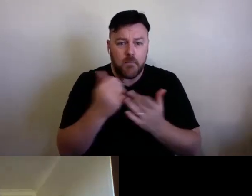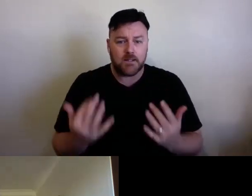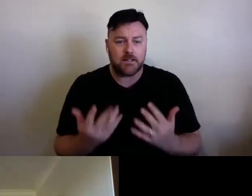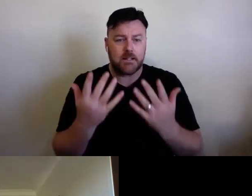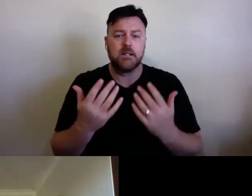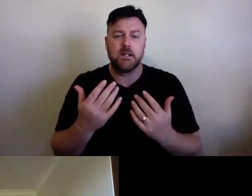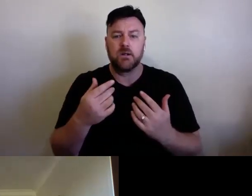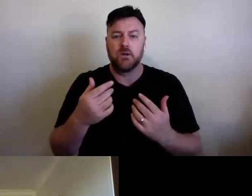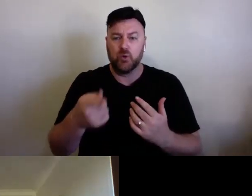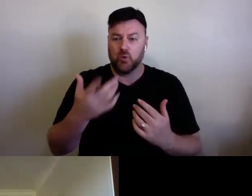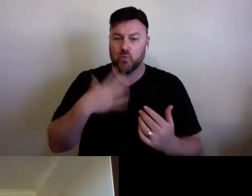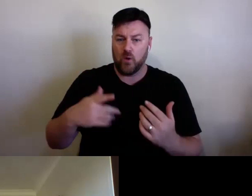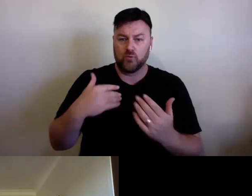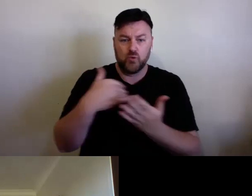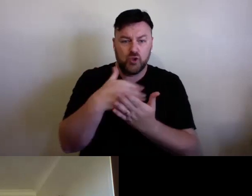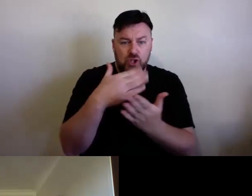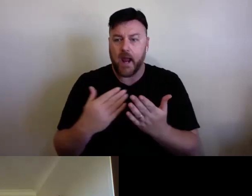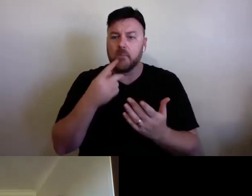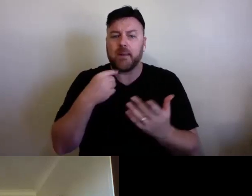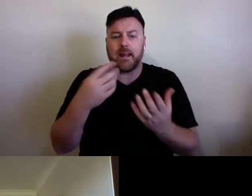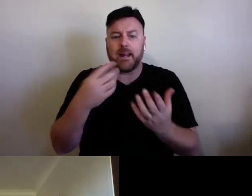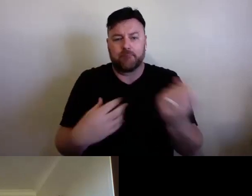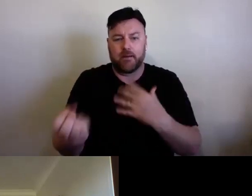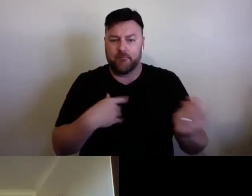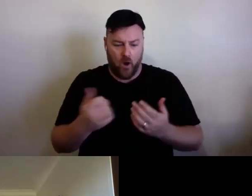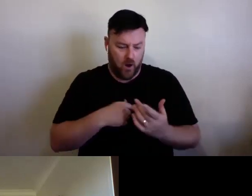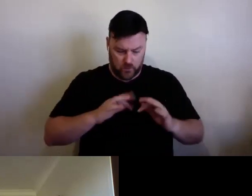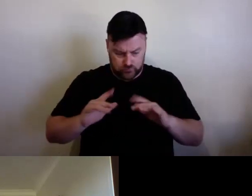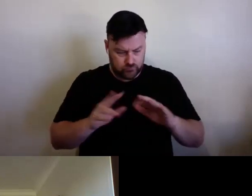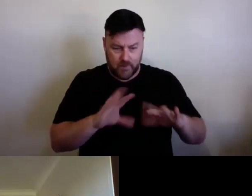some examples of different types of engagement, particularly moving